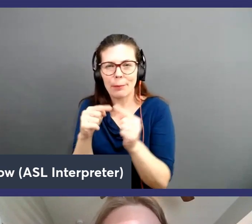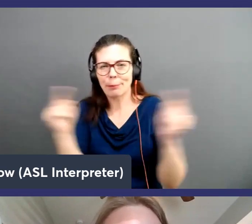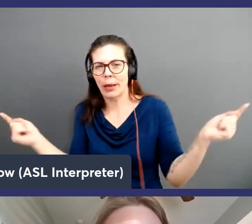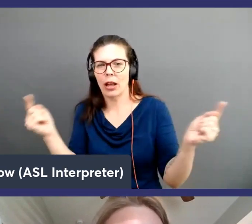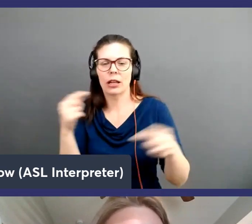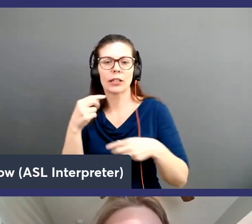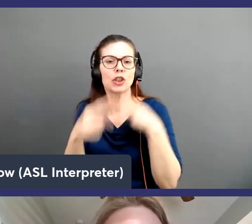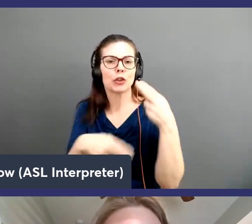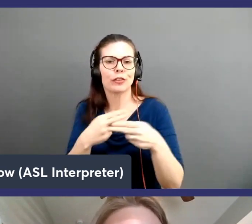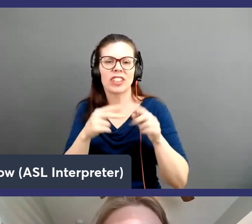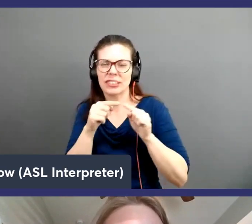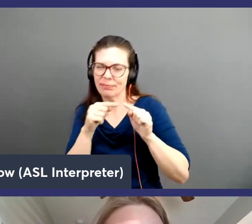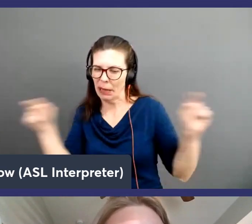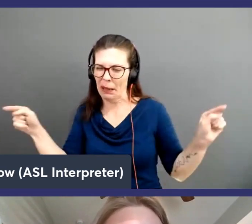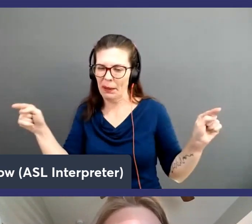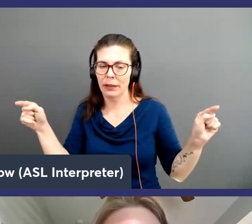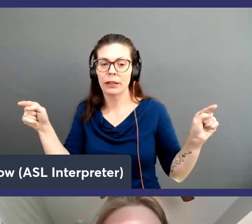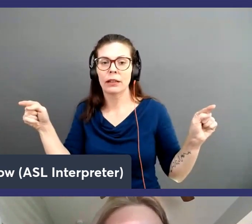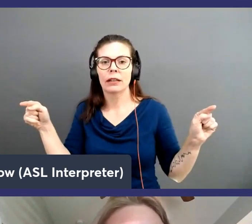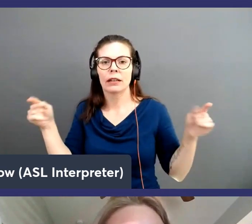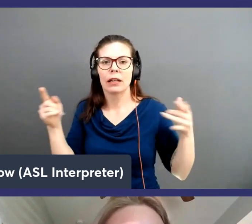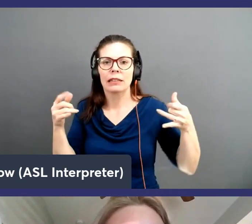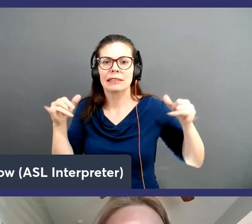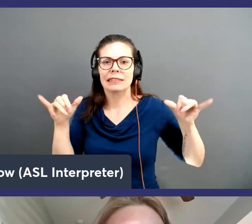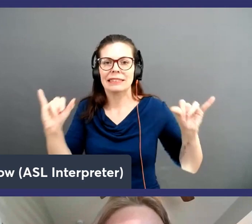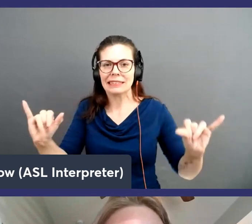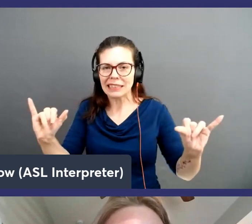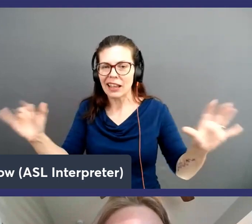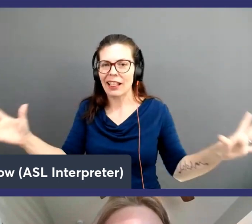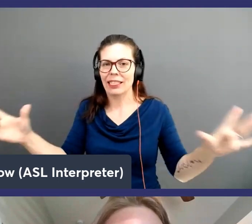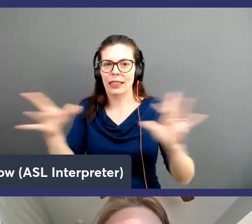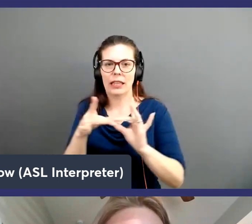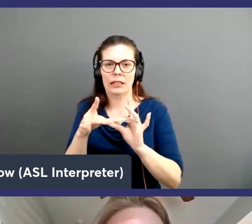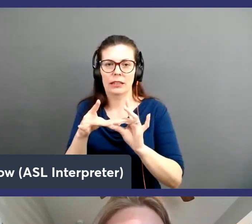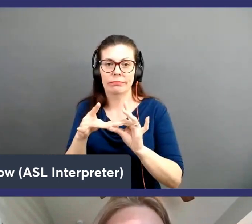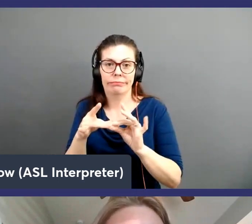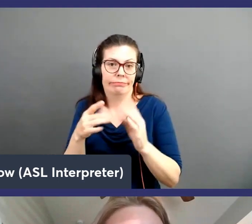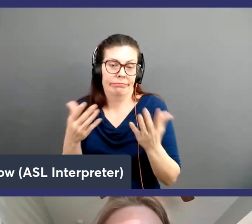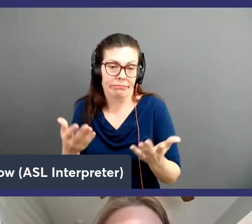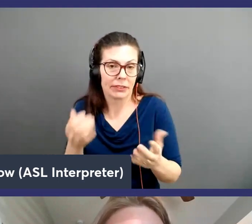they are still intrinsically linked, somehow. If you measure one of them, you instantly know